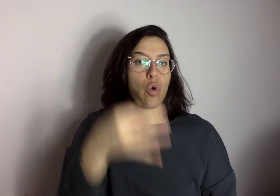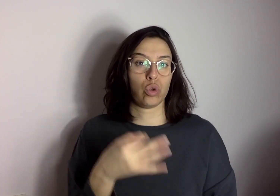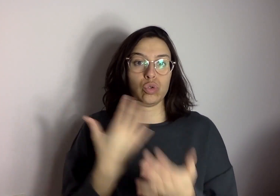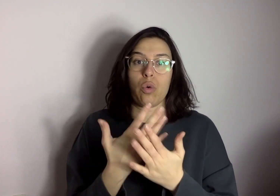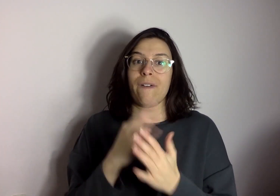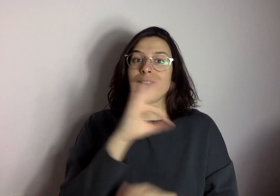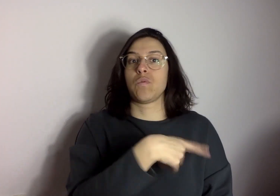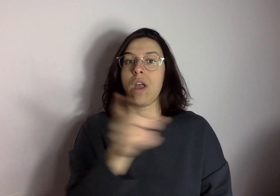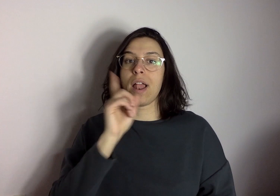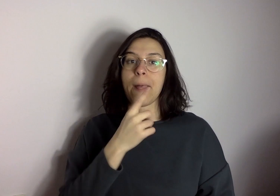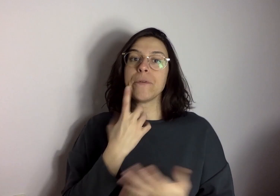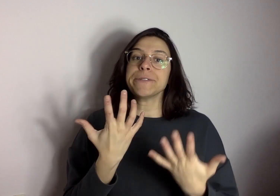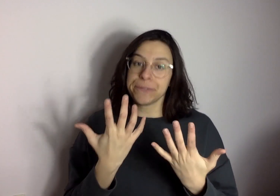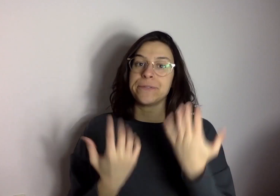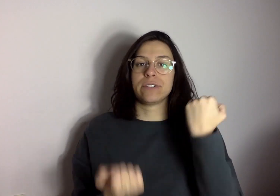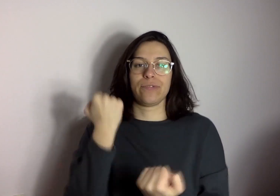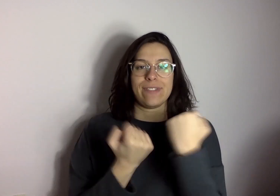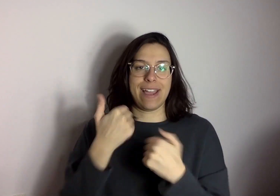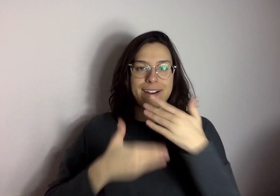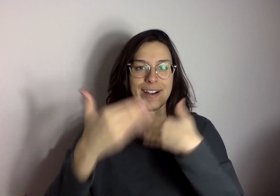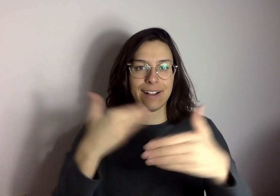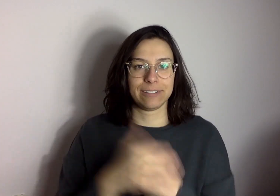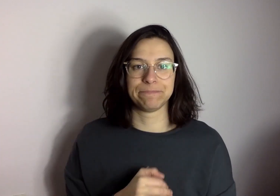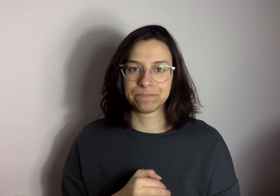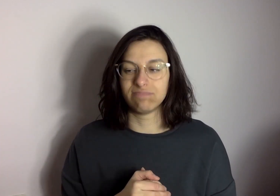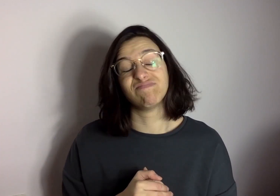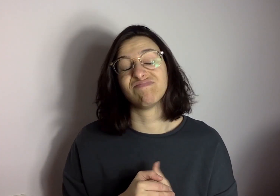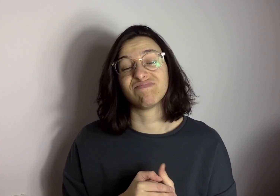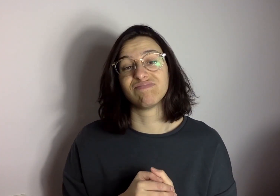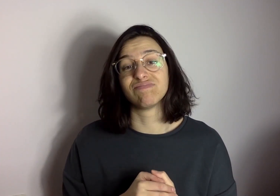That impacts deaf people and their language.